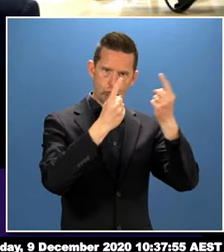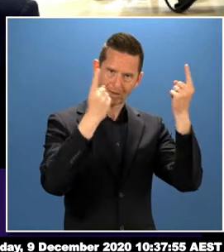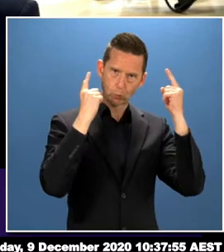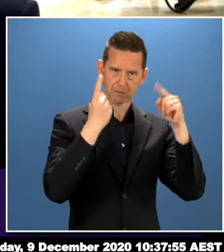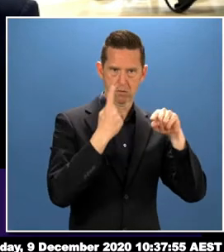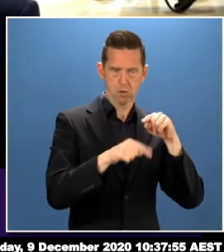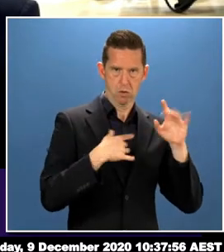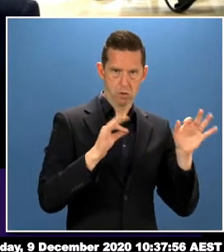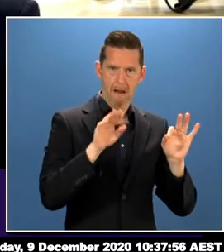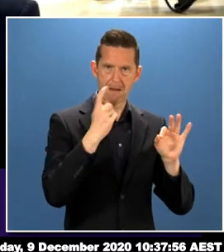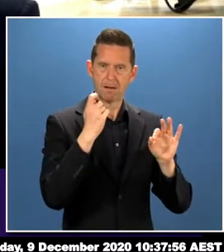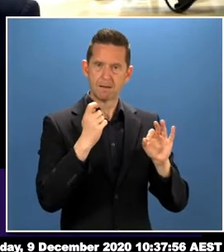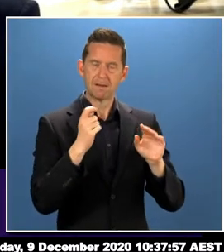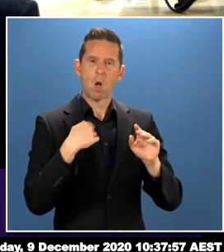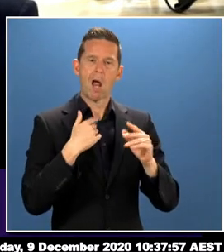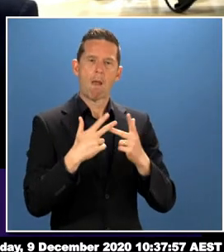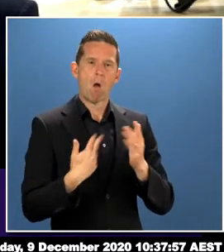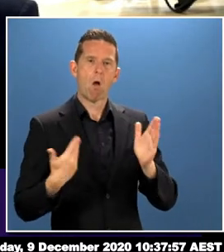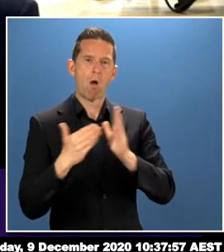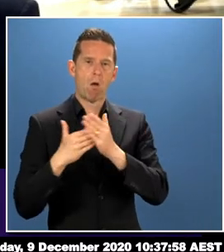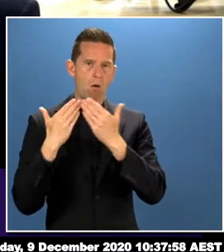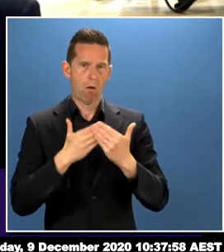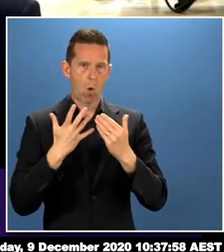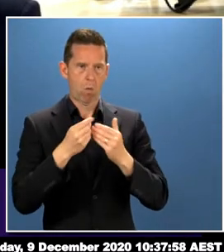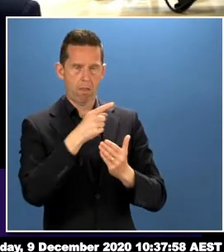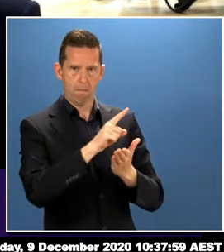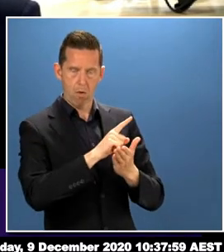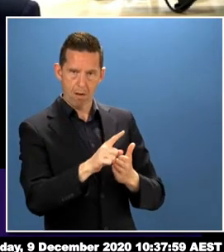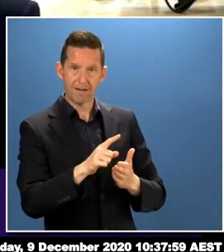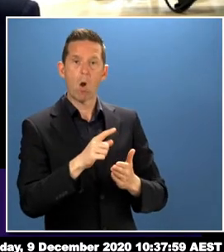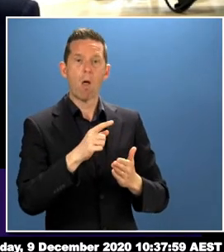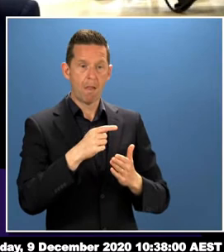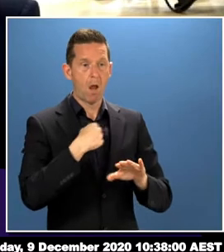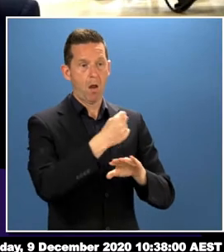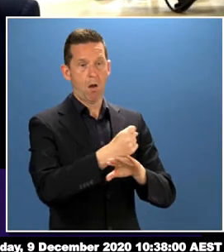So I did my PLT with them and since I was admitted I just moved to a